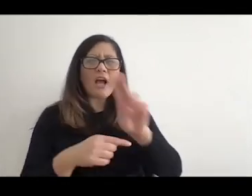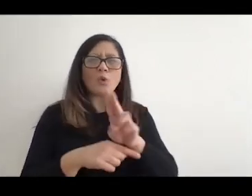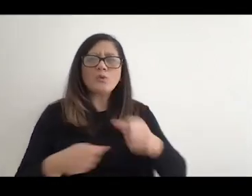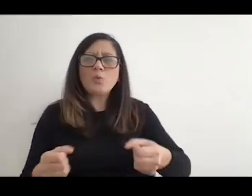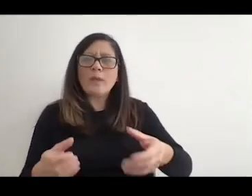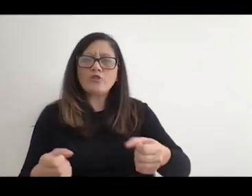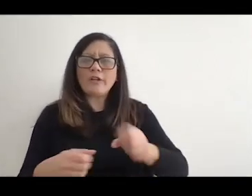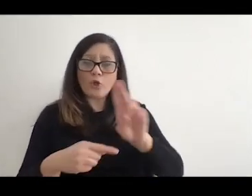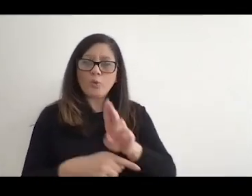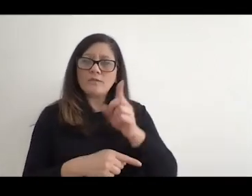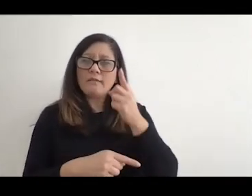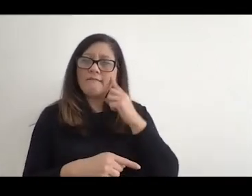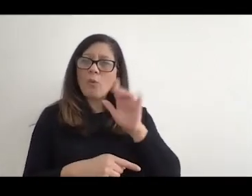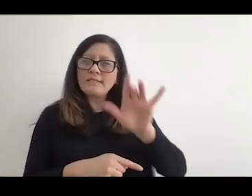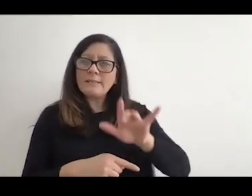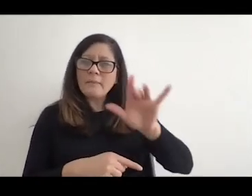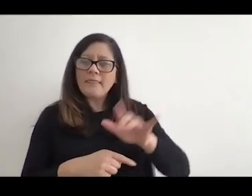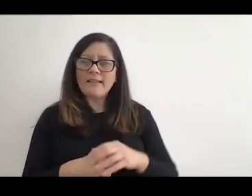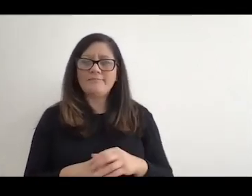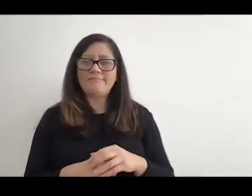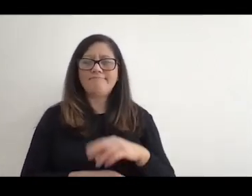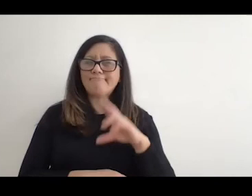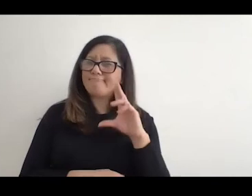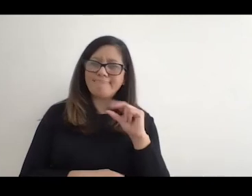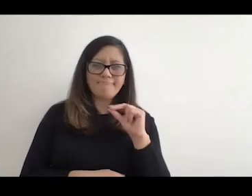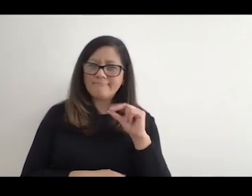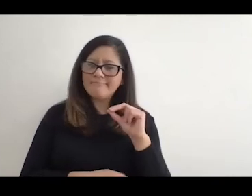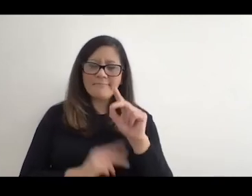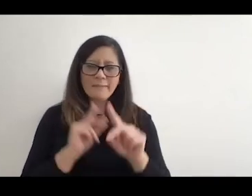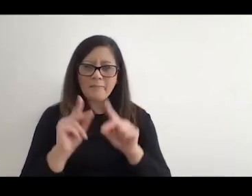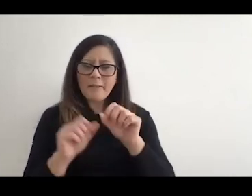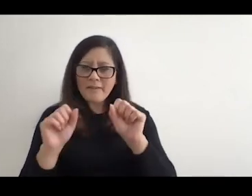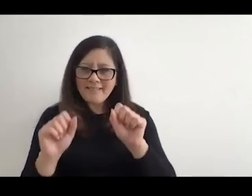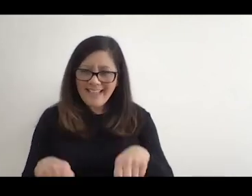they're just using it for sympathy. No, people can be what's known as ambulatory wheelchair users.